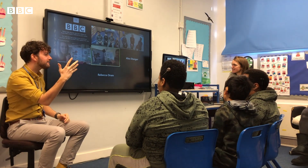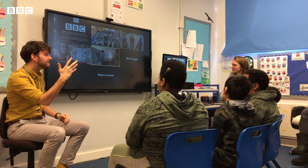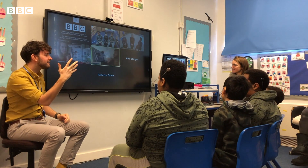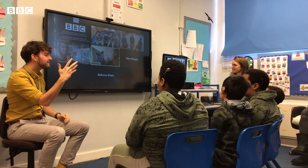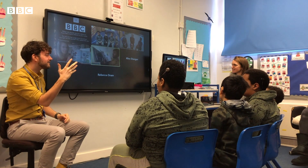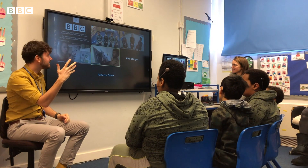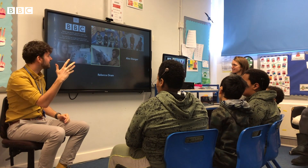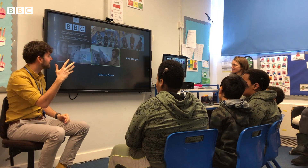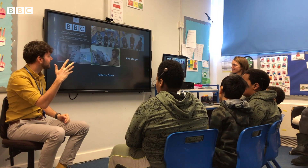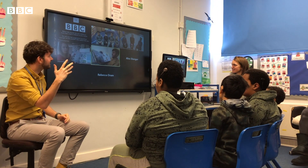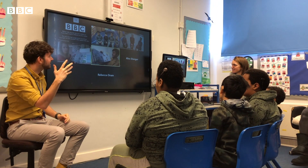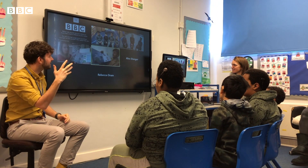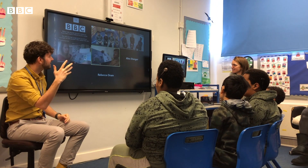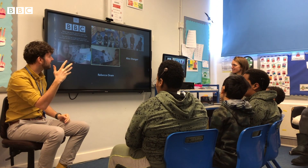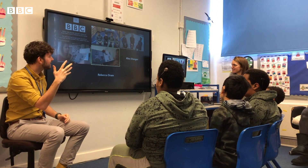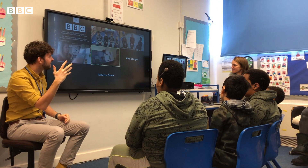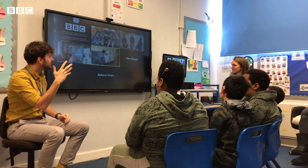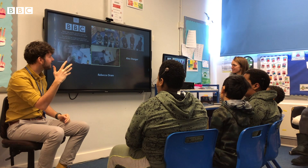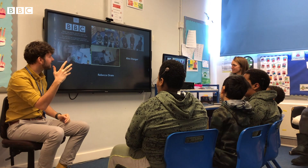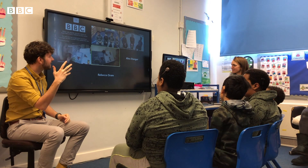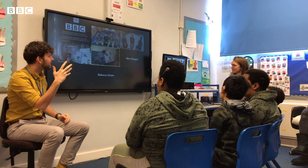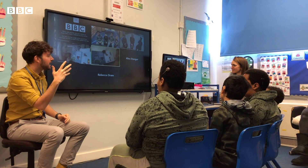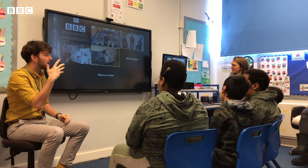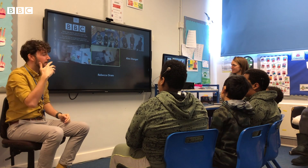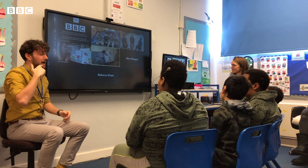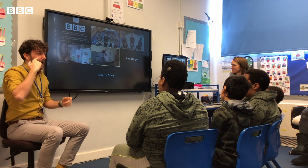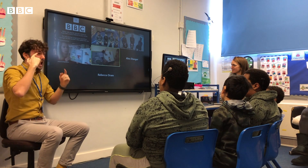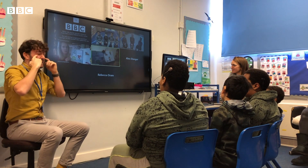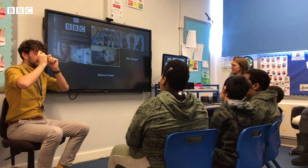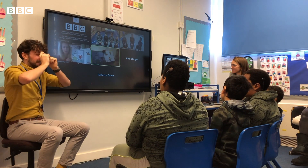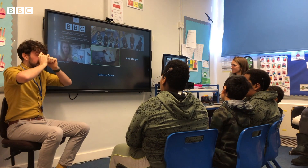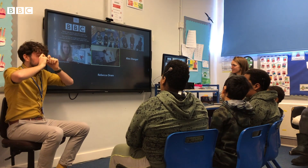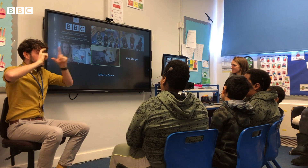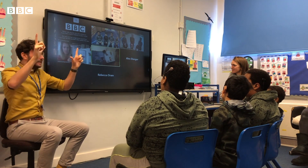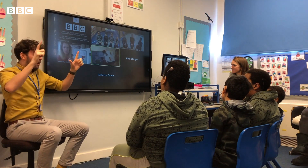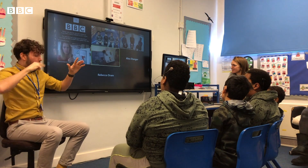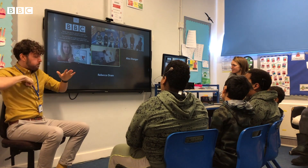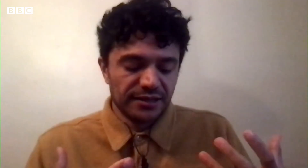The idea for Can Bear Ski? Was a kind of an autobiographical one.